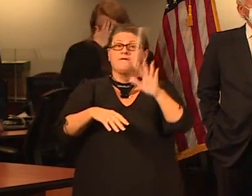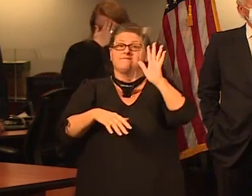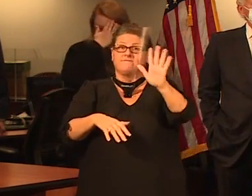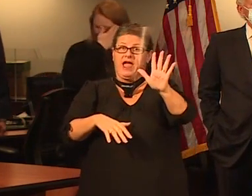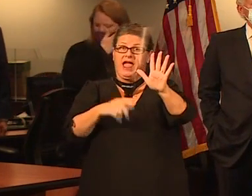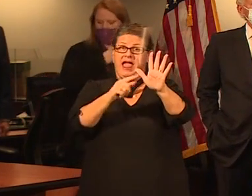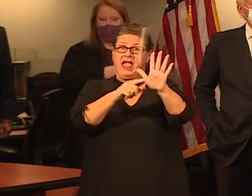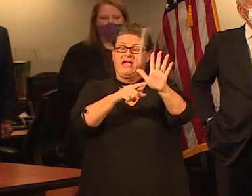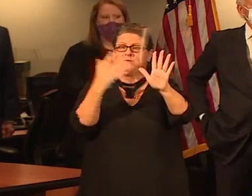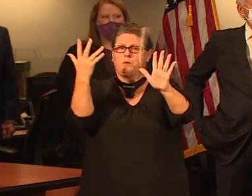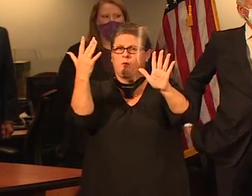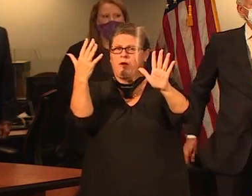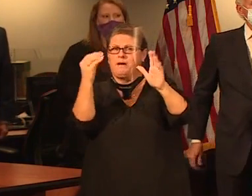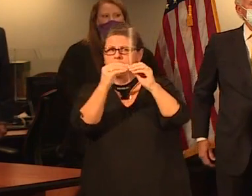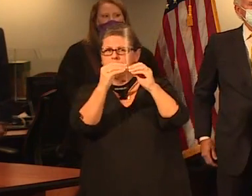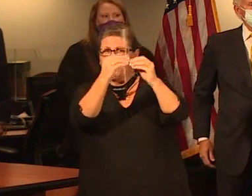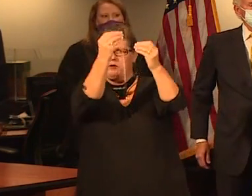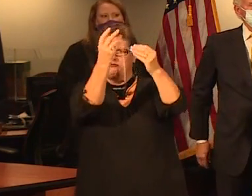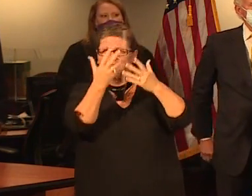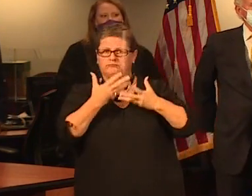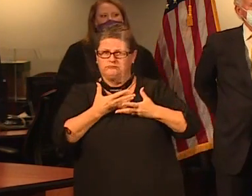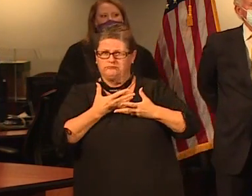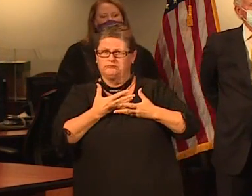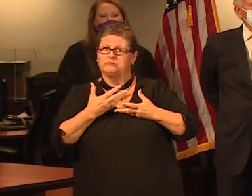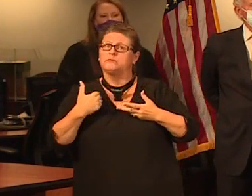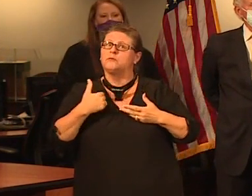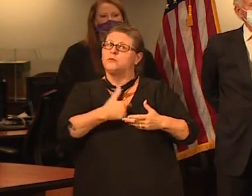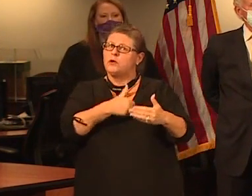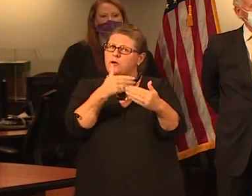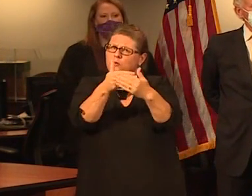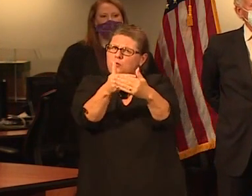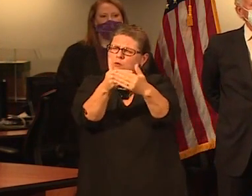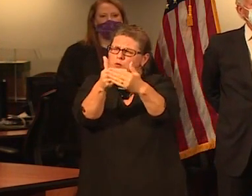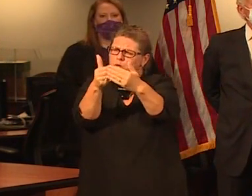WAITING FOR ADDITIONAL INFORMATION FROM NURSING HOMES ON.